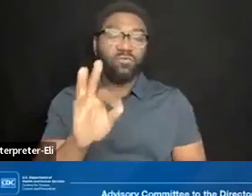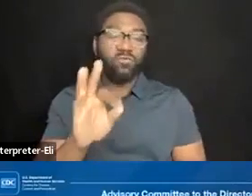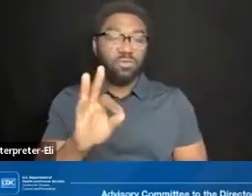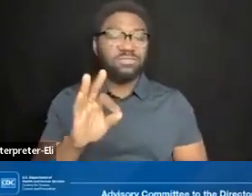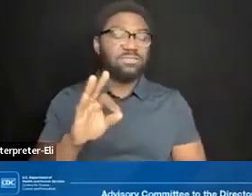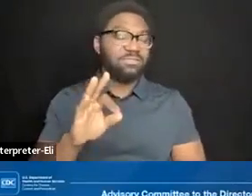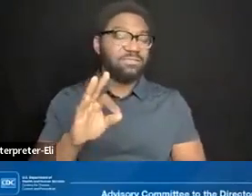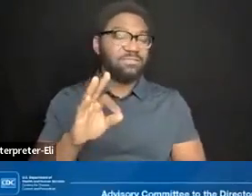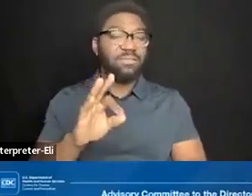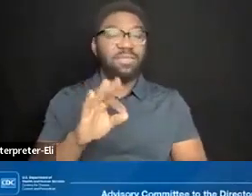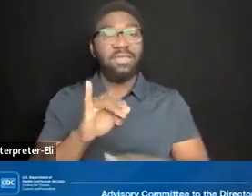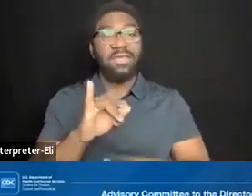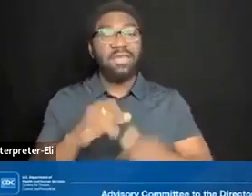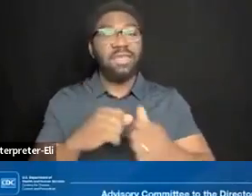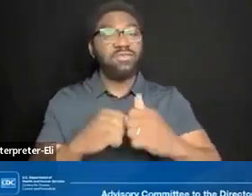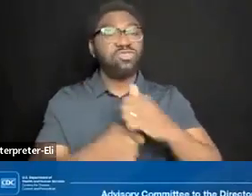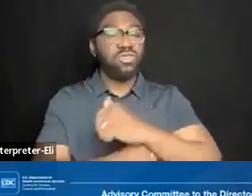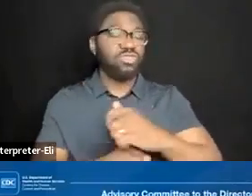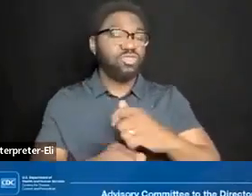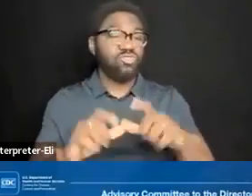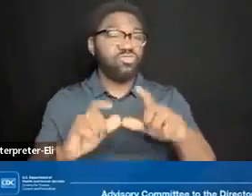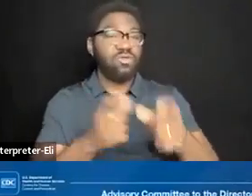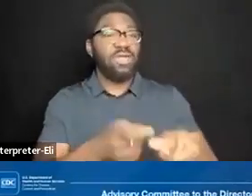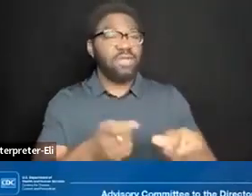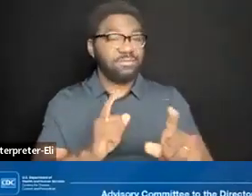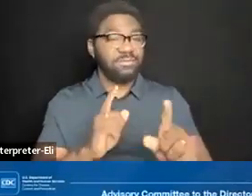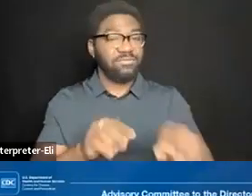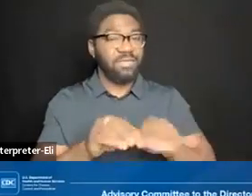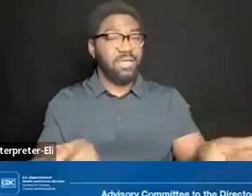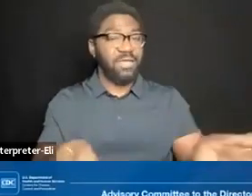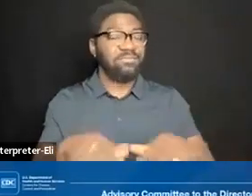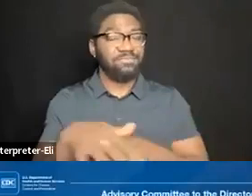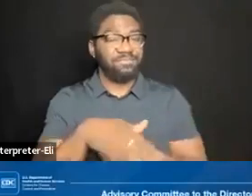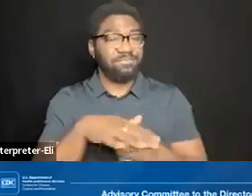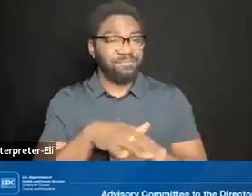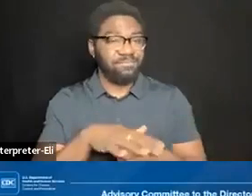We're also going to have presentations from our three ACD workgroups.